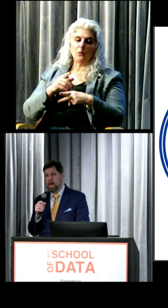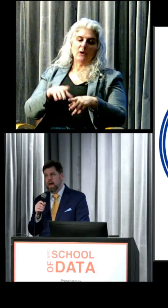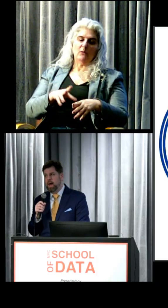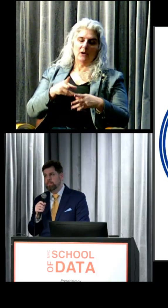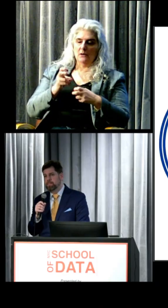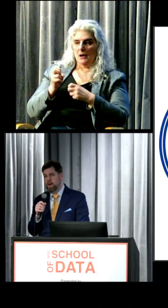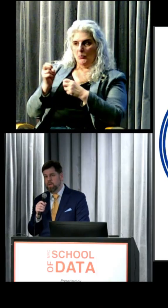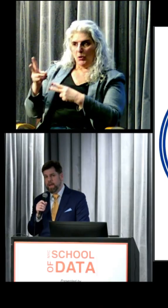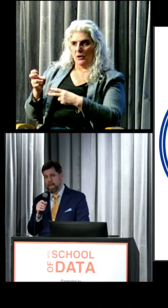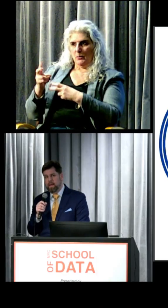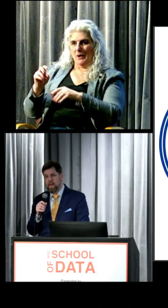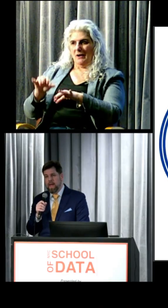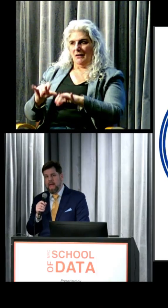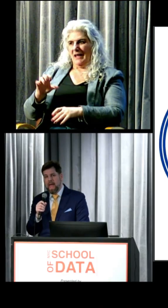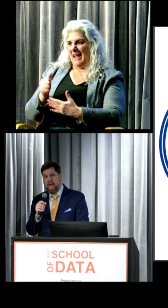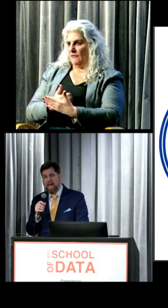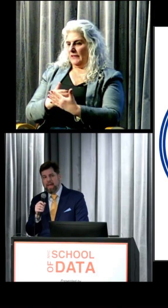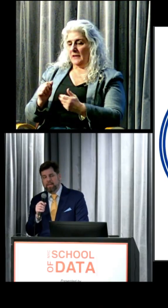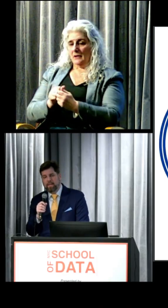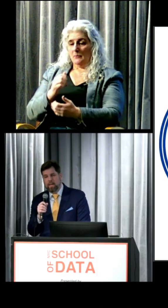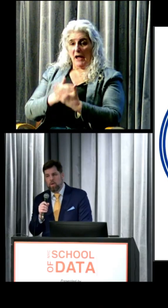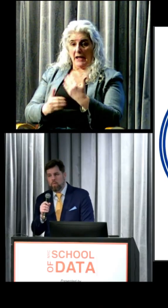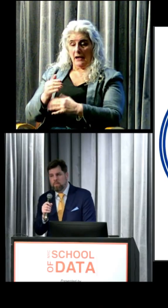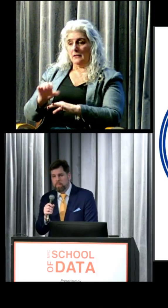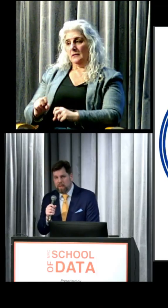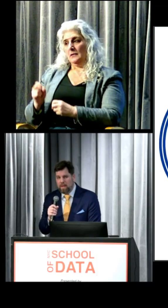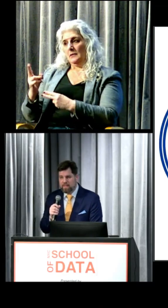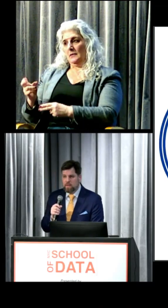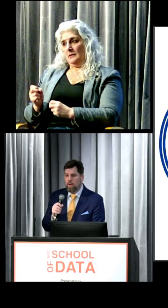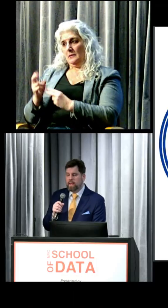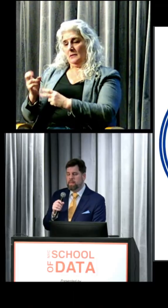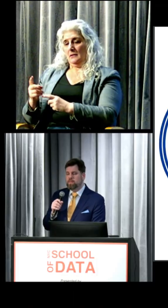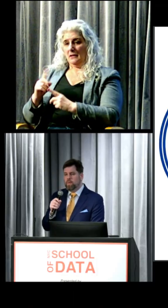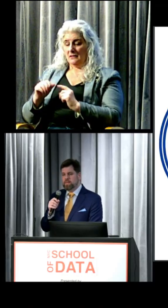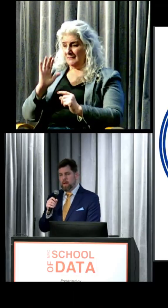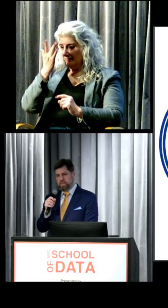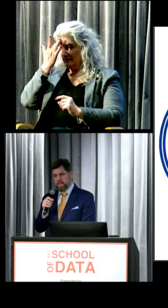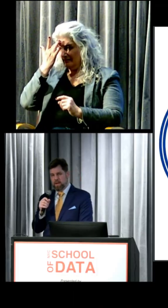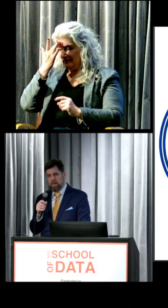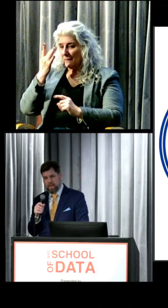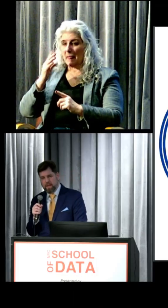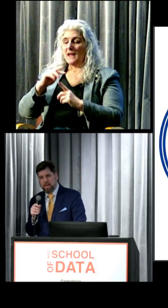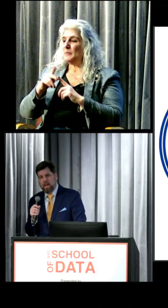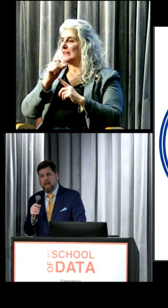like school, that this exploratory play was the way that visitors were learning.